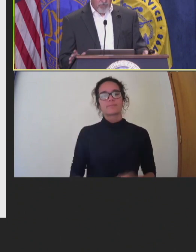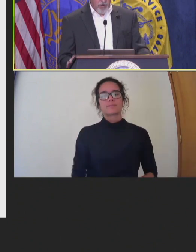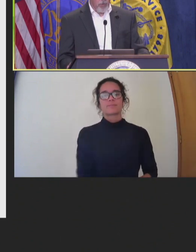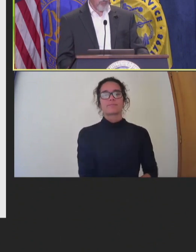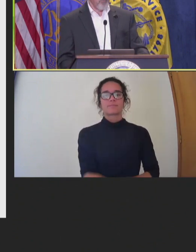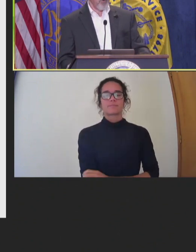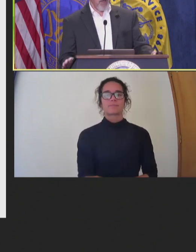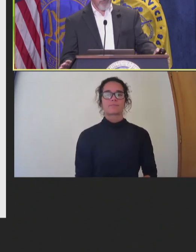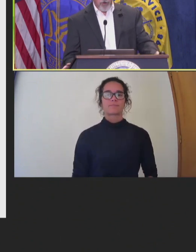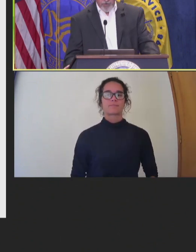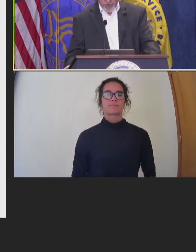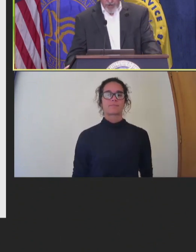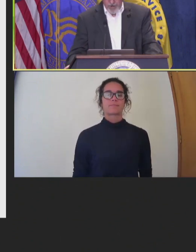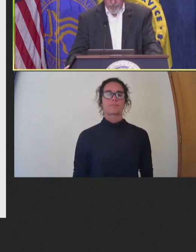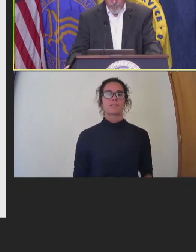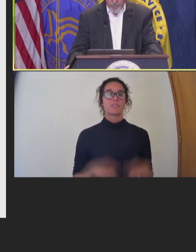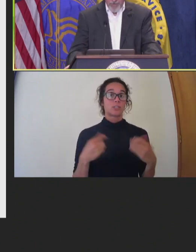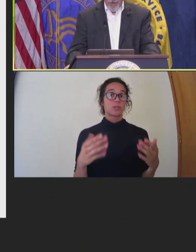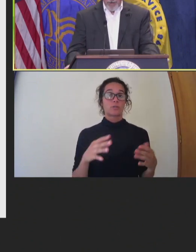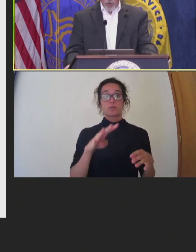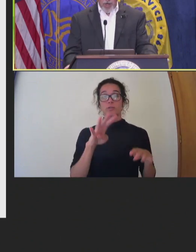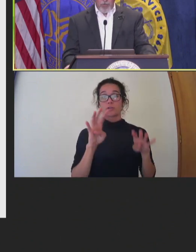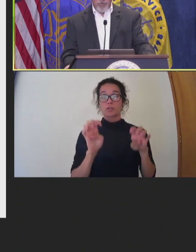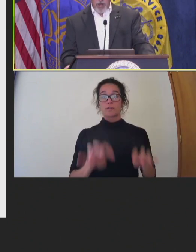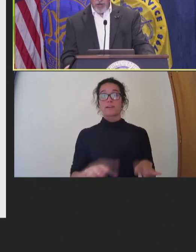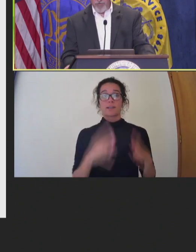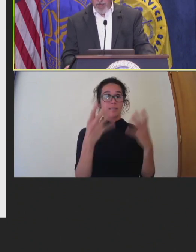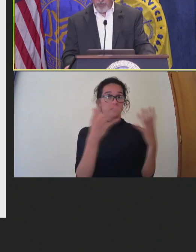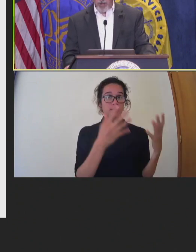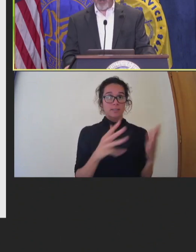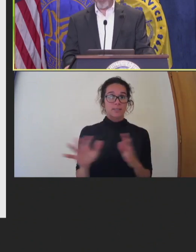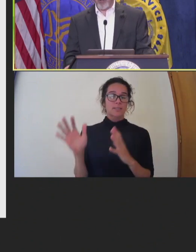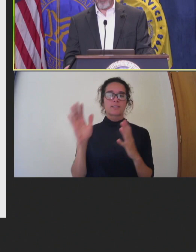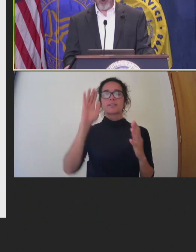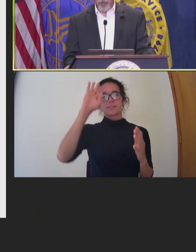So, we have survey data and know how we've done in vaccinating adults during this